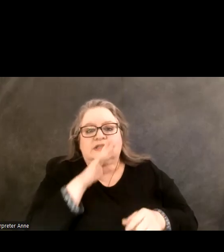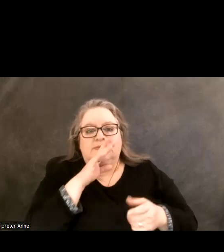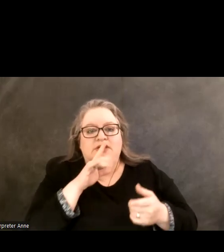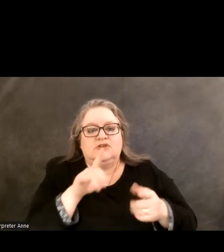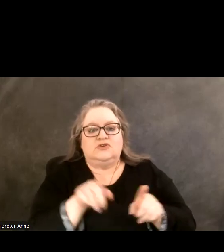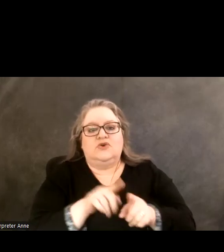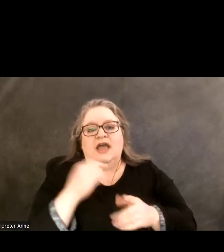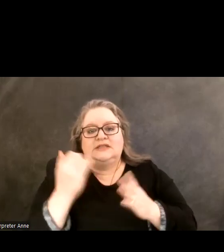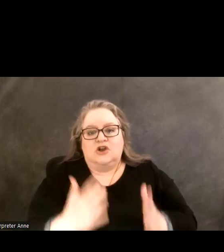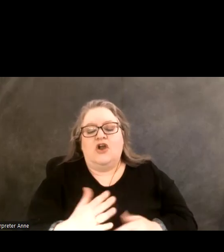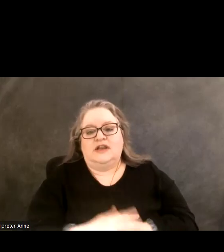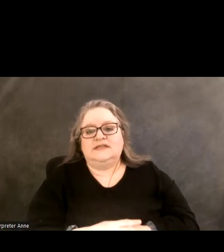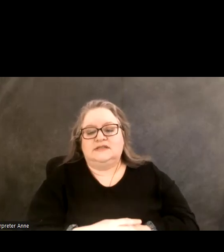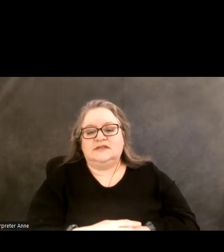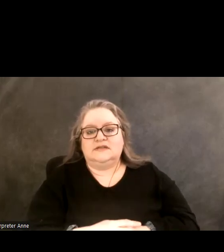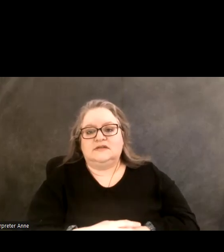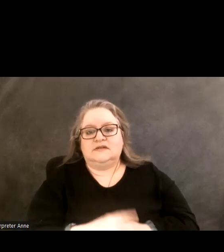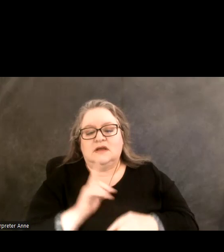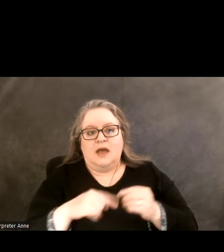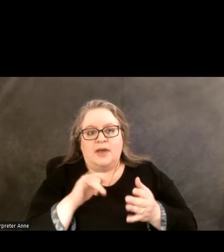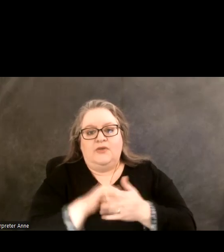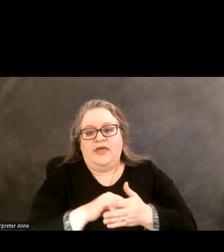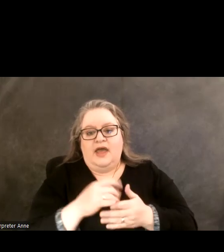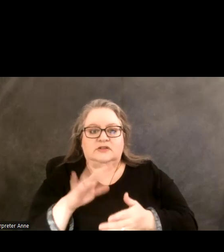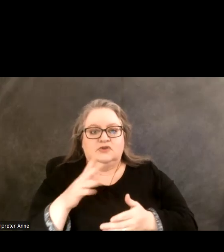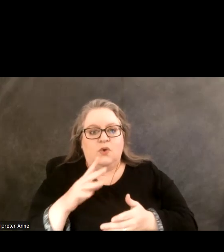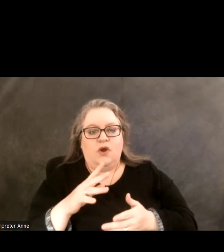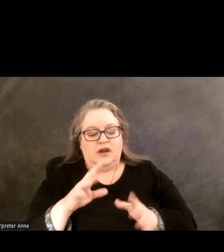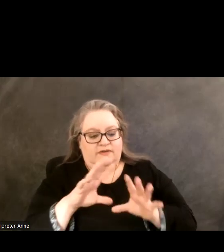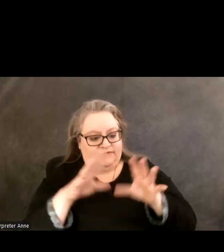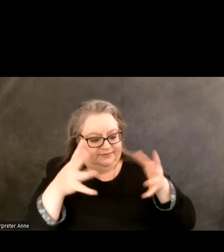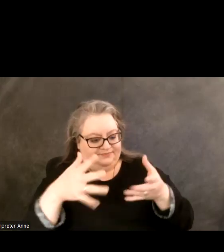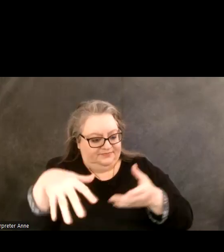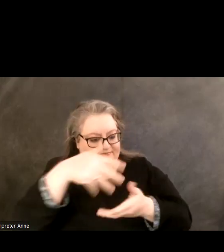in particular about that sort of nebulous space of, like, also